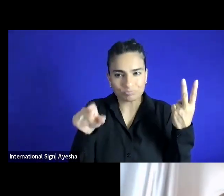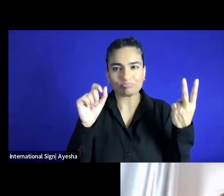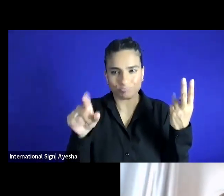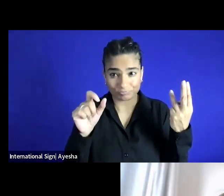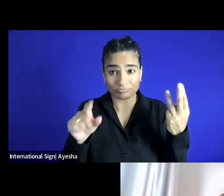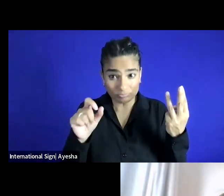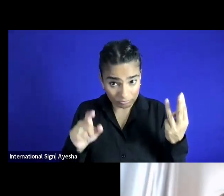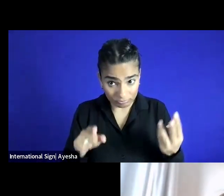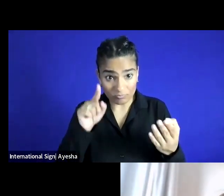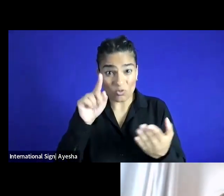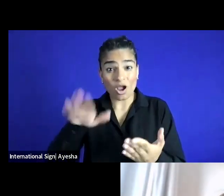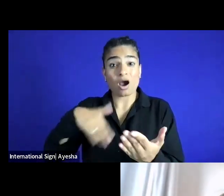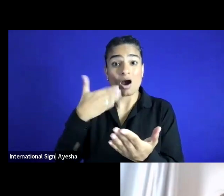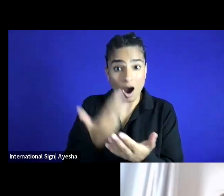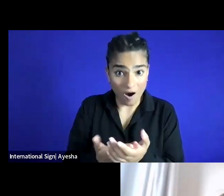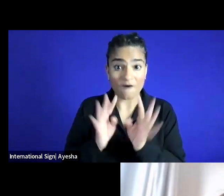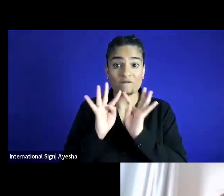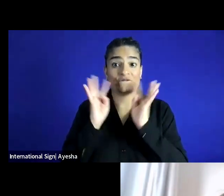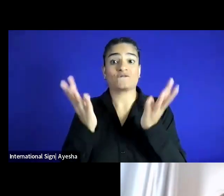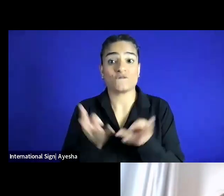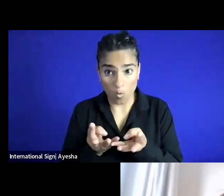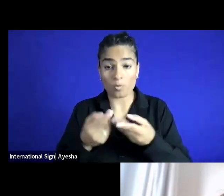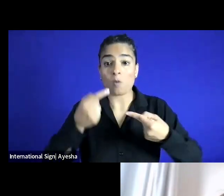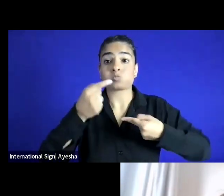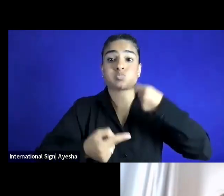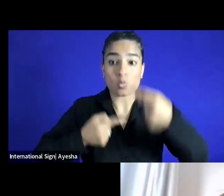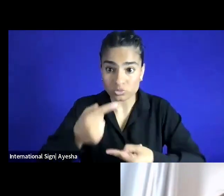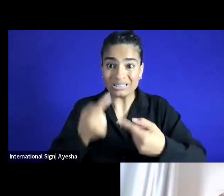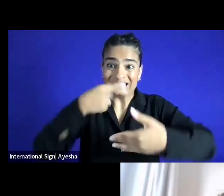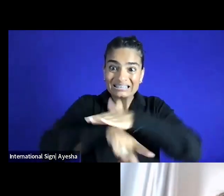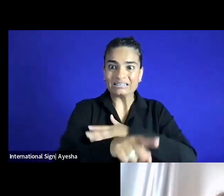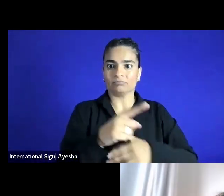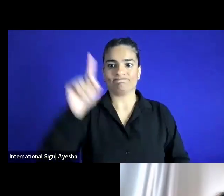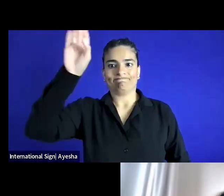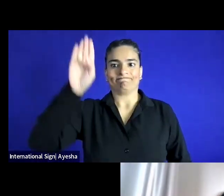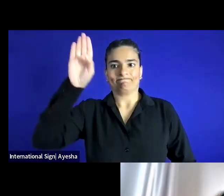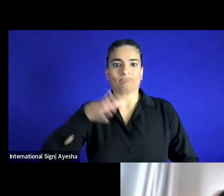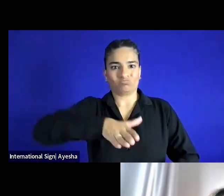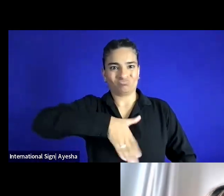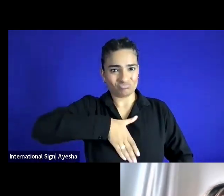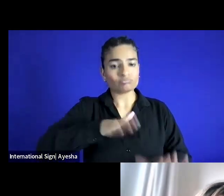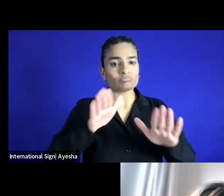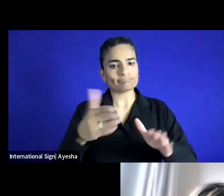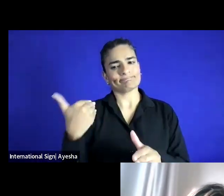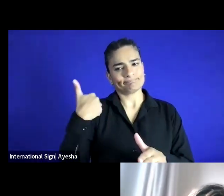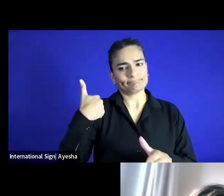you are more than welcome to also let us know during that process as well. I hope that answers your question.